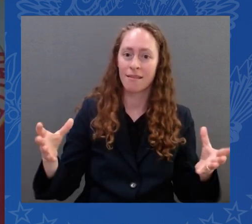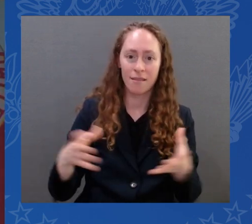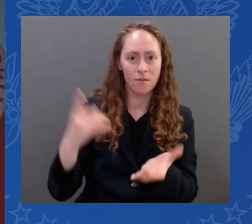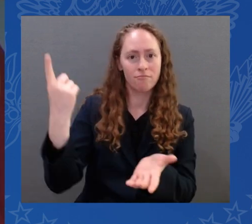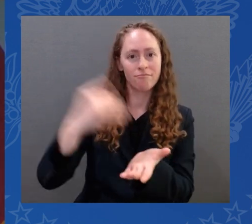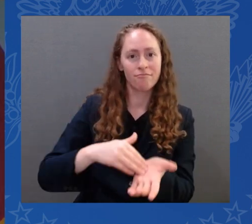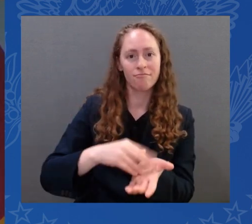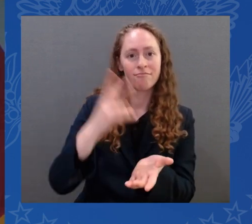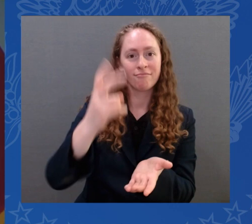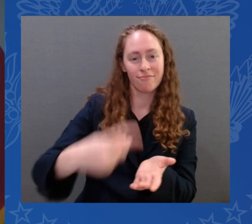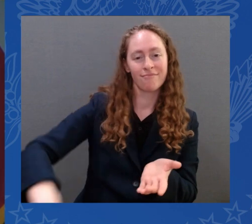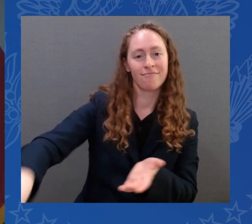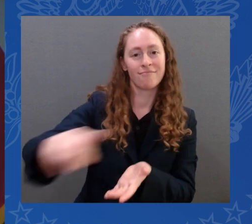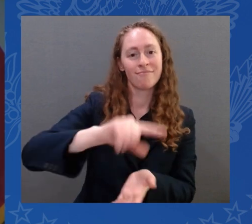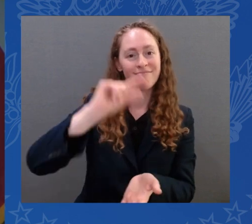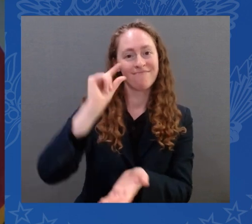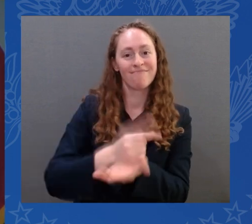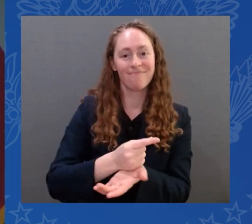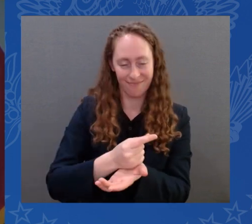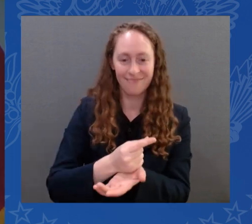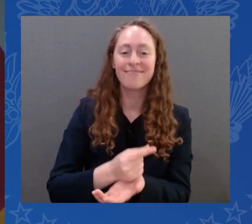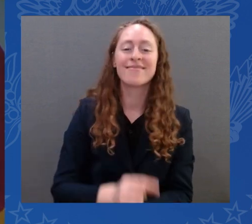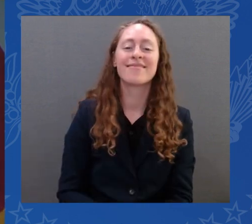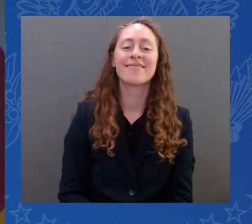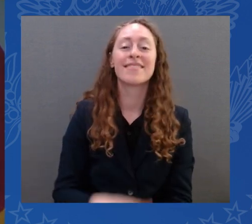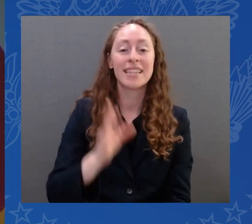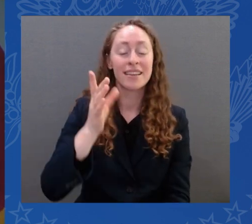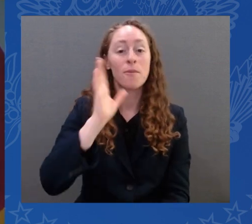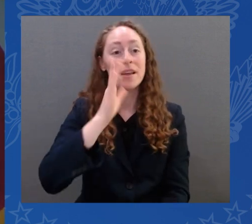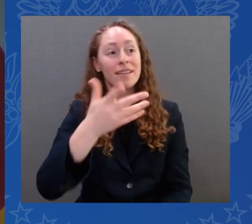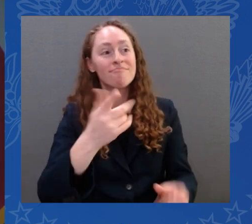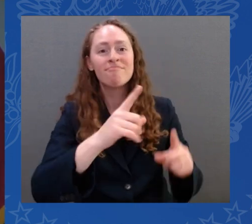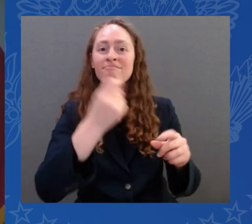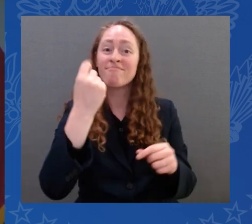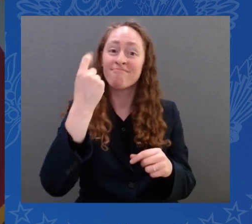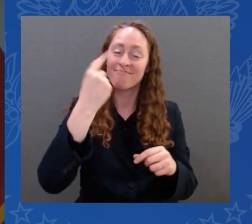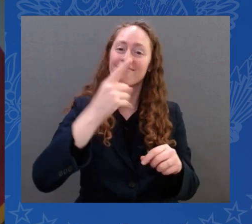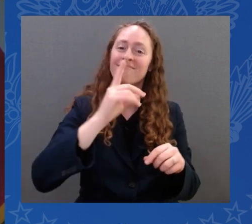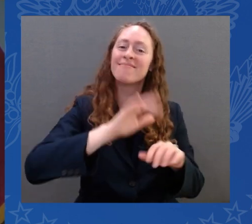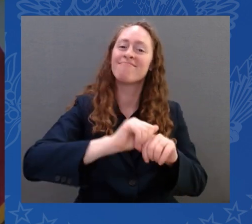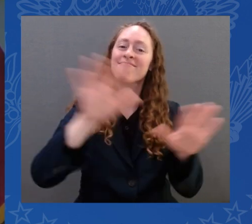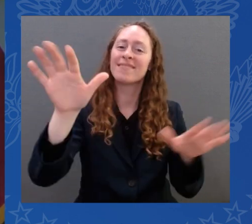in the militaries of their nations. Graduates, you will be the symbol